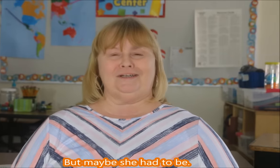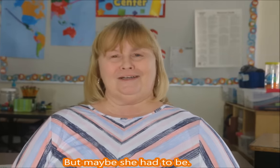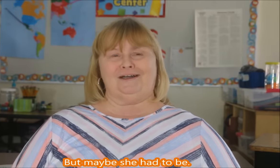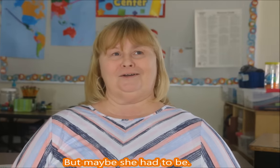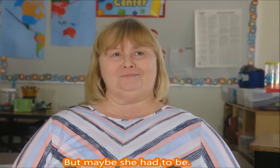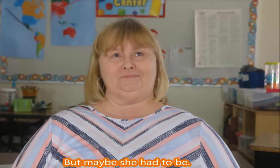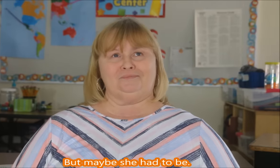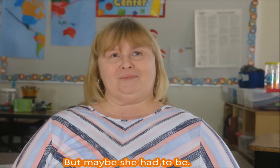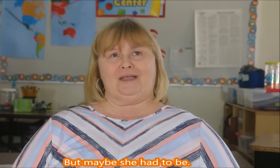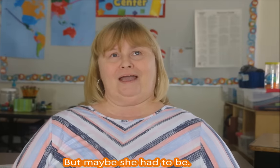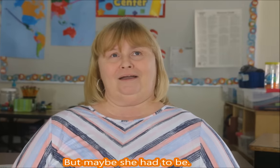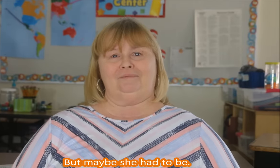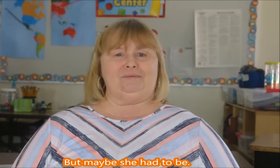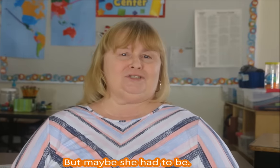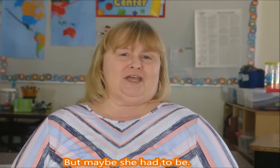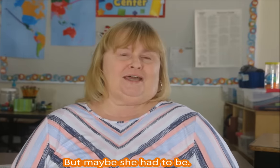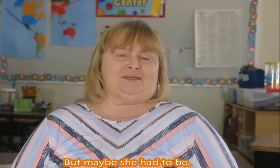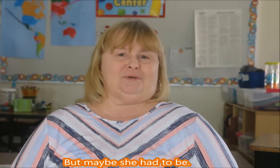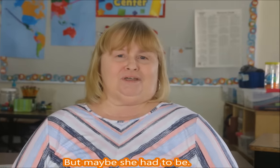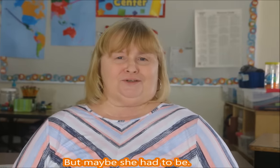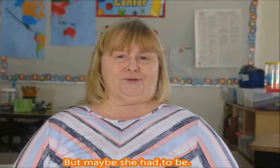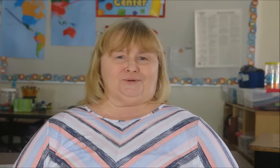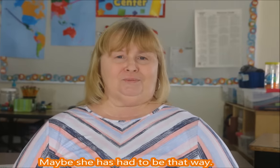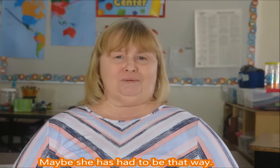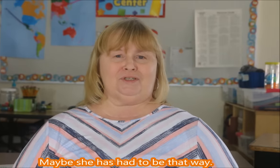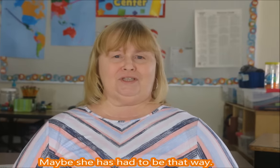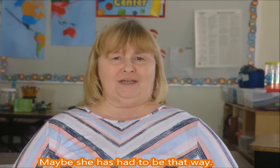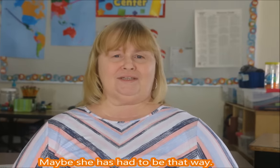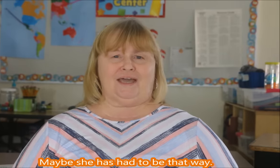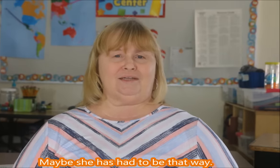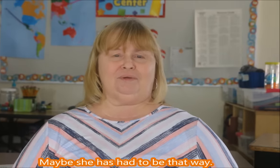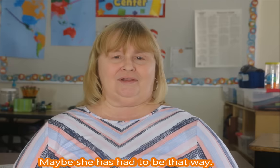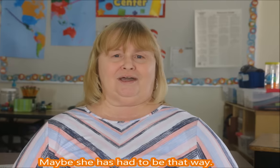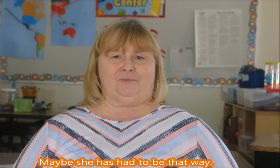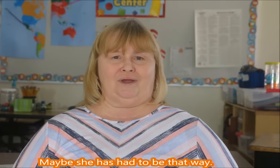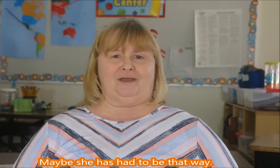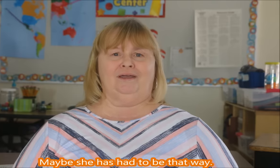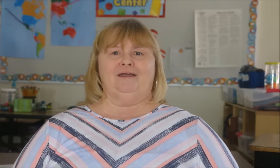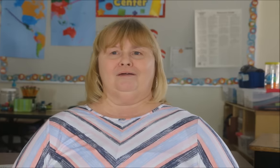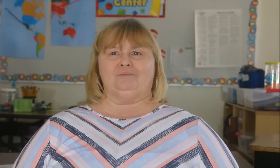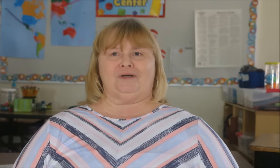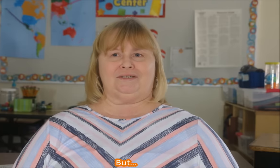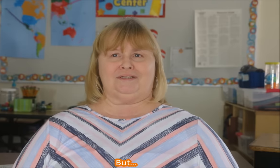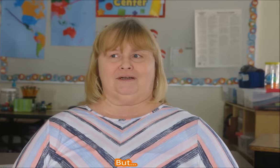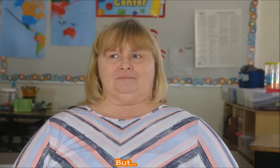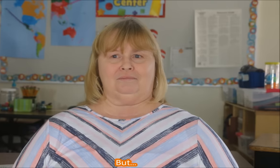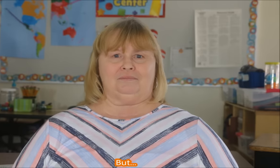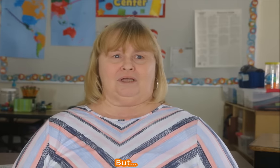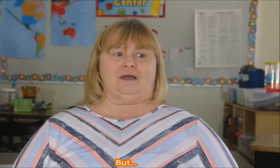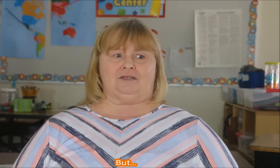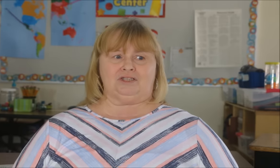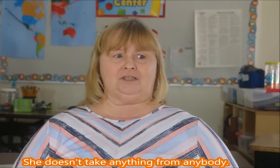um maybe she had to be you know maybe she has had to be that way but yeah she